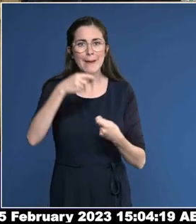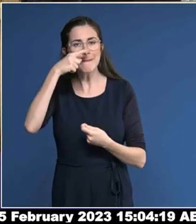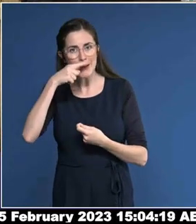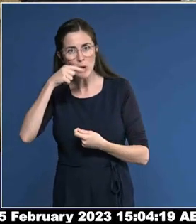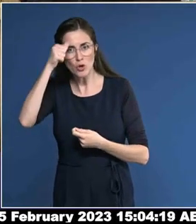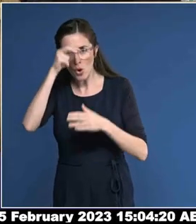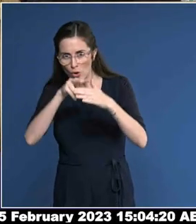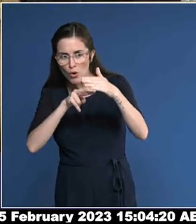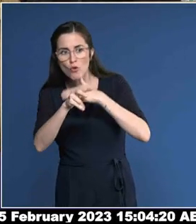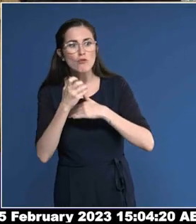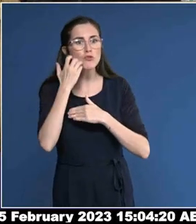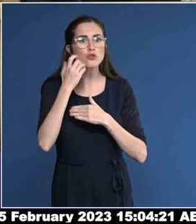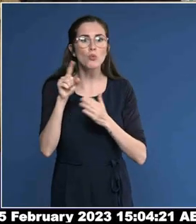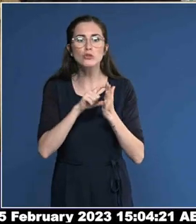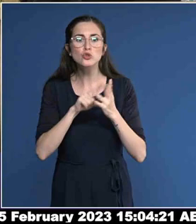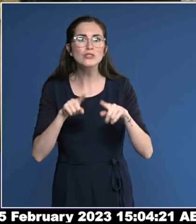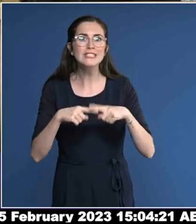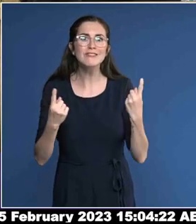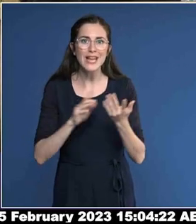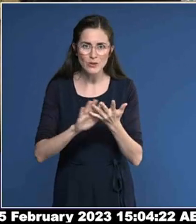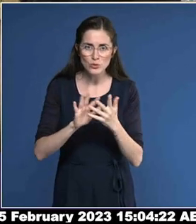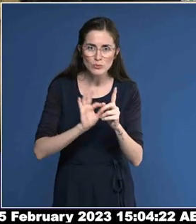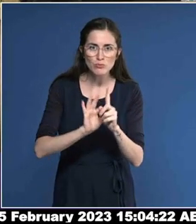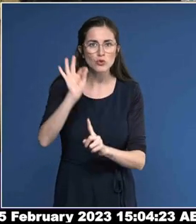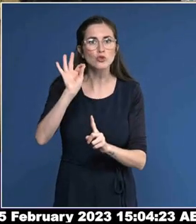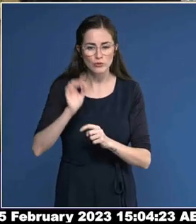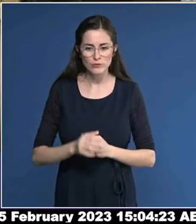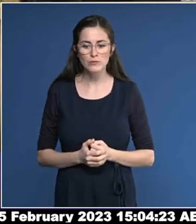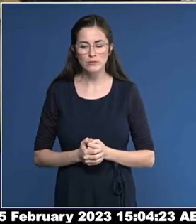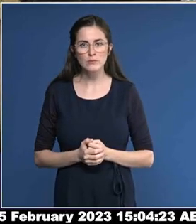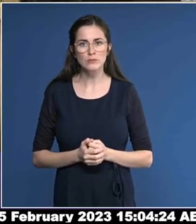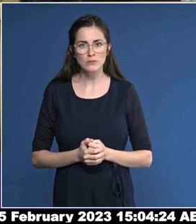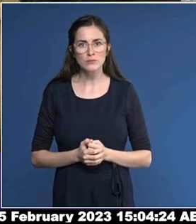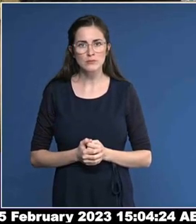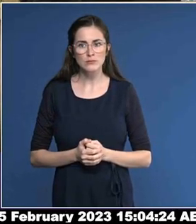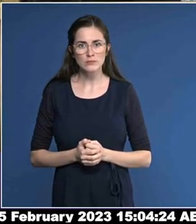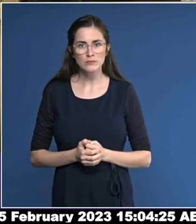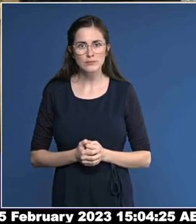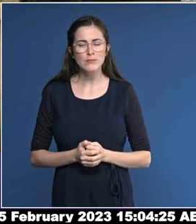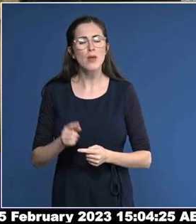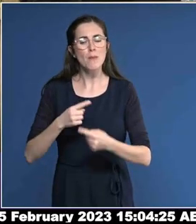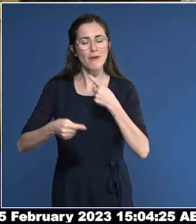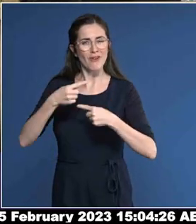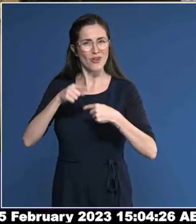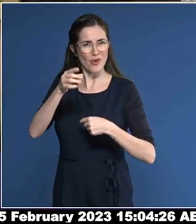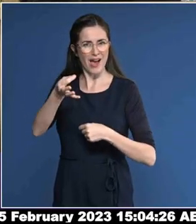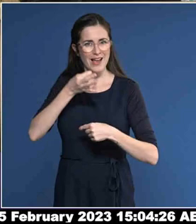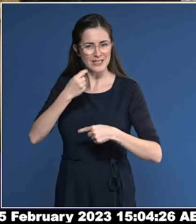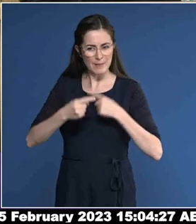And some of those mechanisms, going right back to the question before around understanding risk, is understanding what each individual person that you are